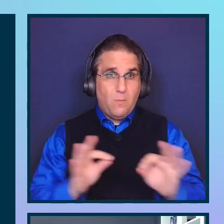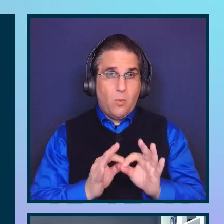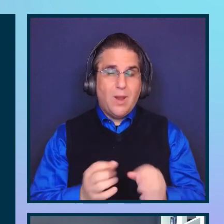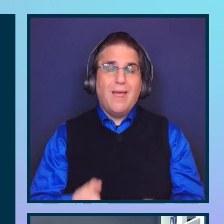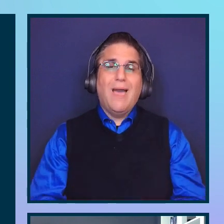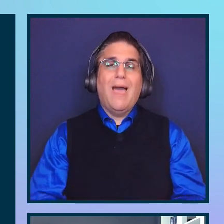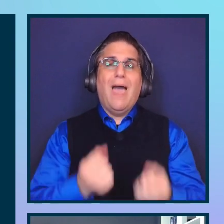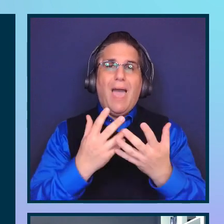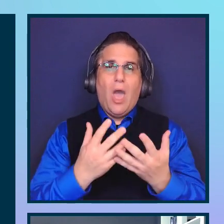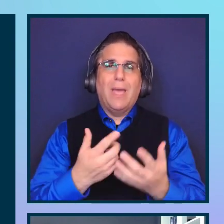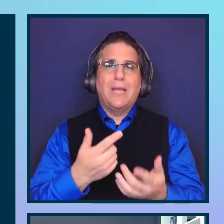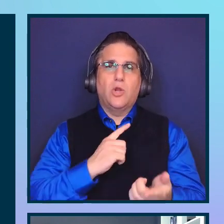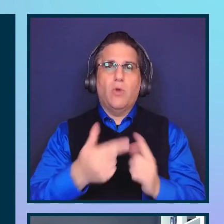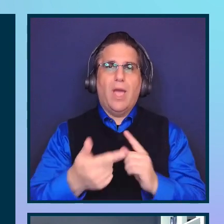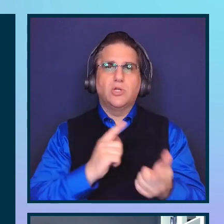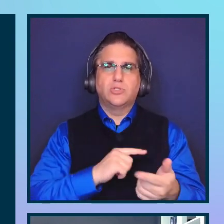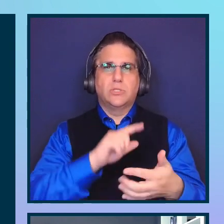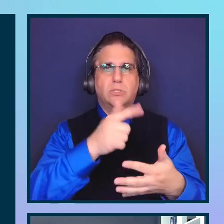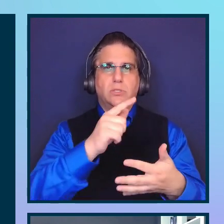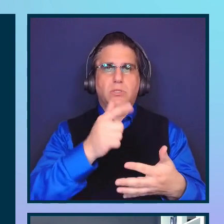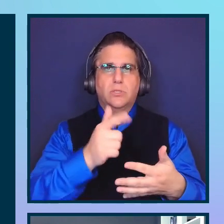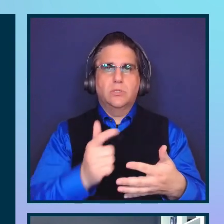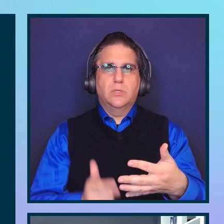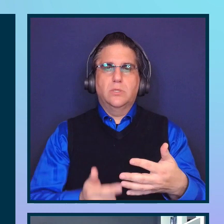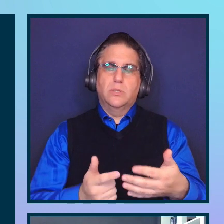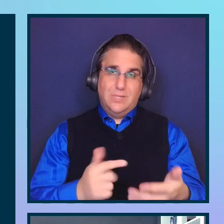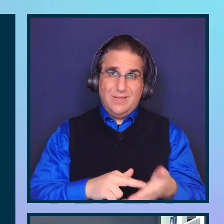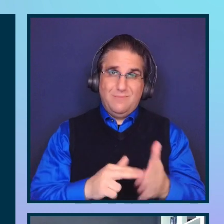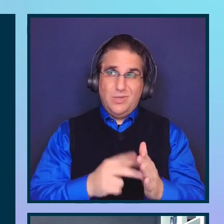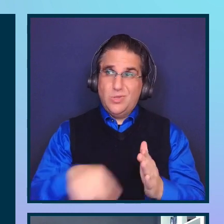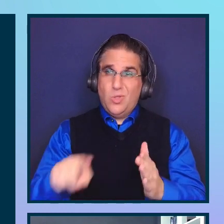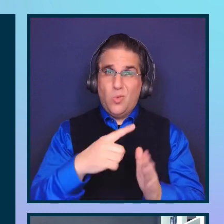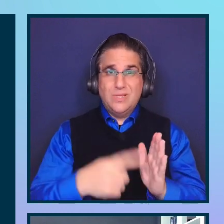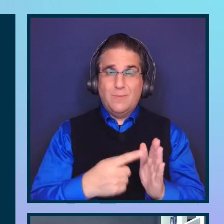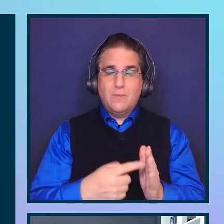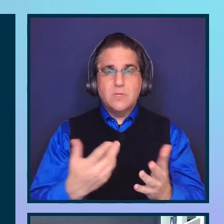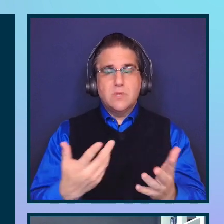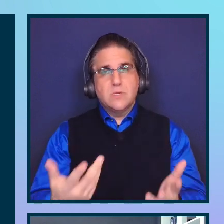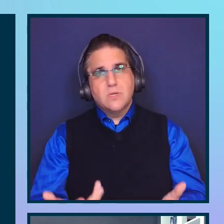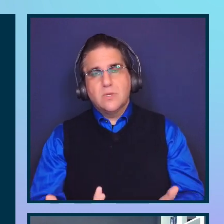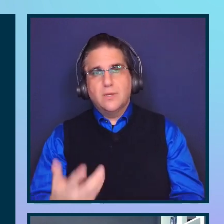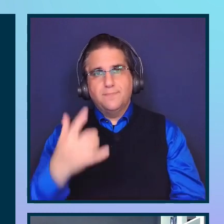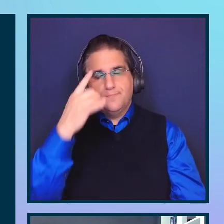set on this element will make it harder forcing the users to traverses it. On screen I have the same product card